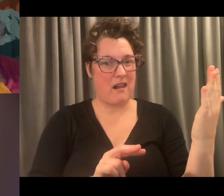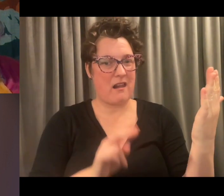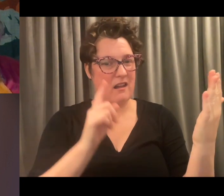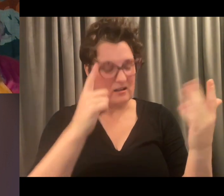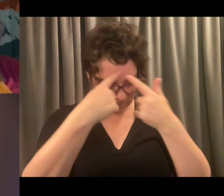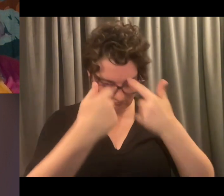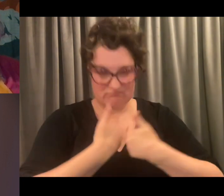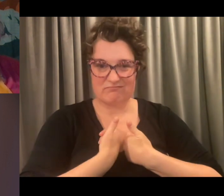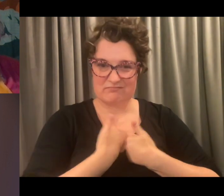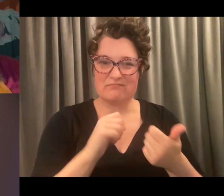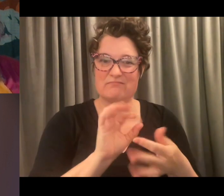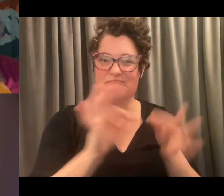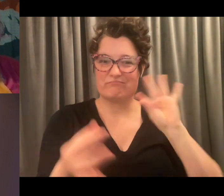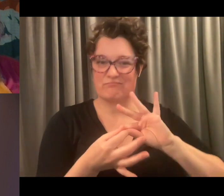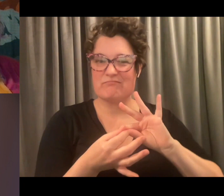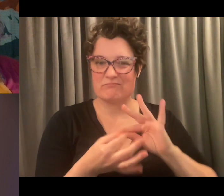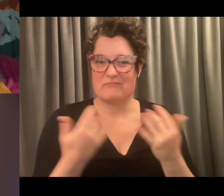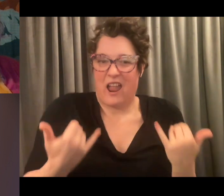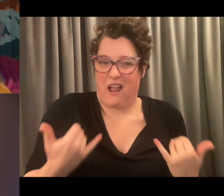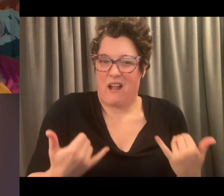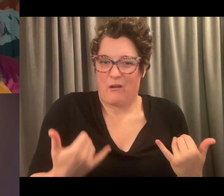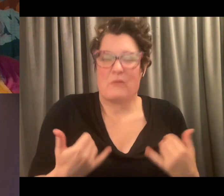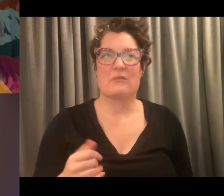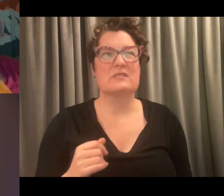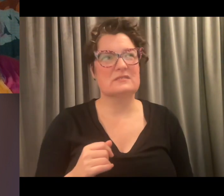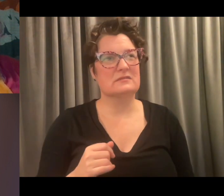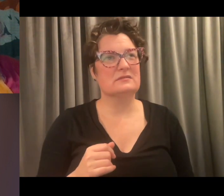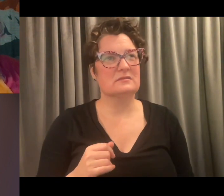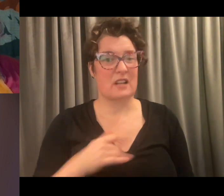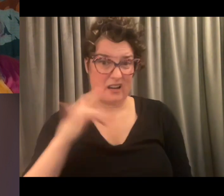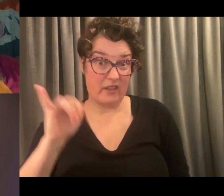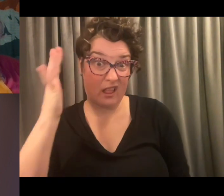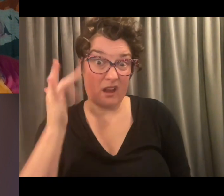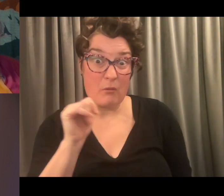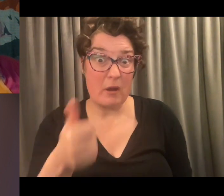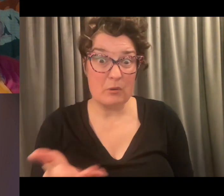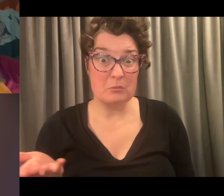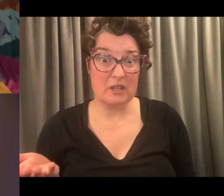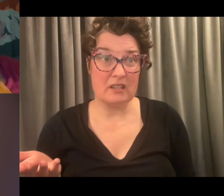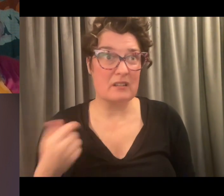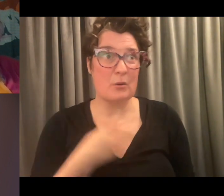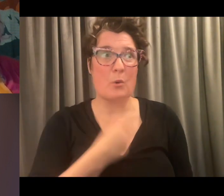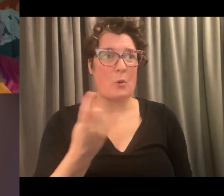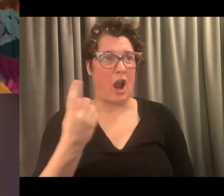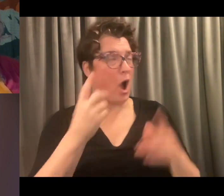Never: And, and that's, I feel like why wouldn't we, right? We're, we're always like looking at the world around us and like seeing